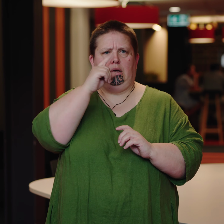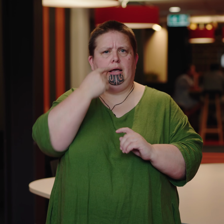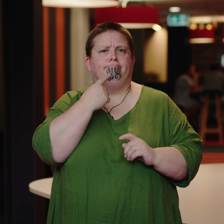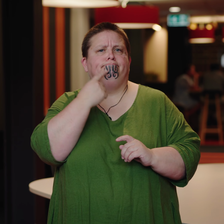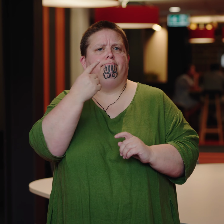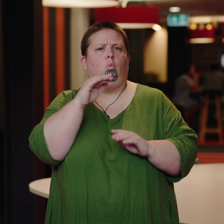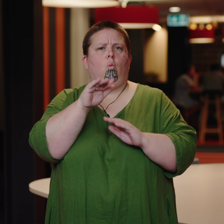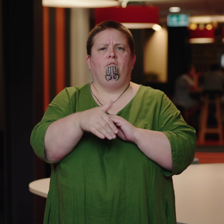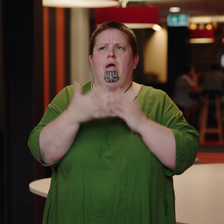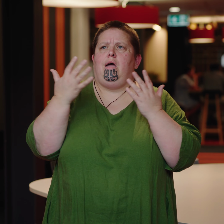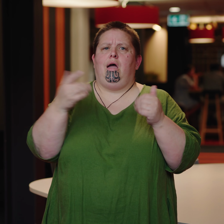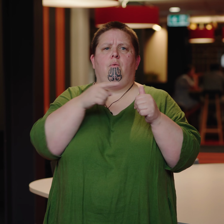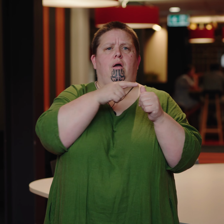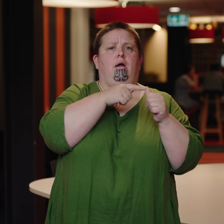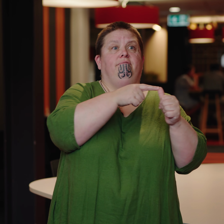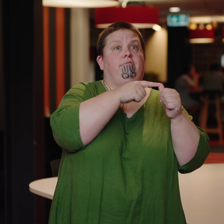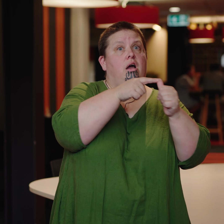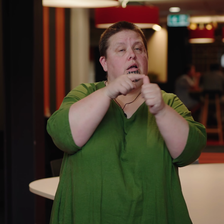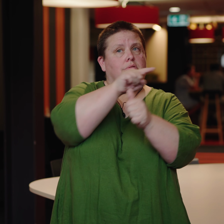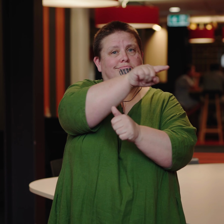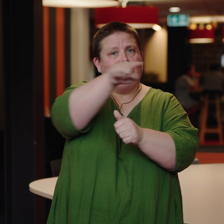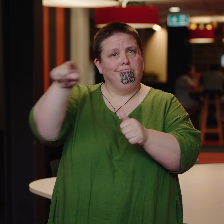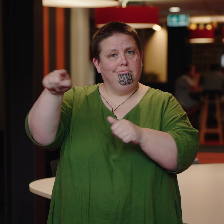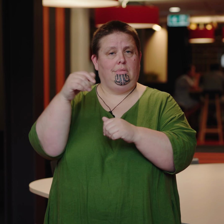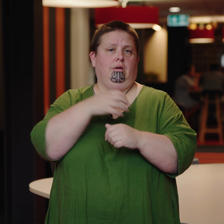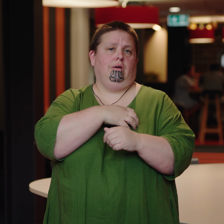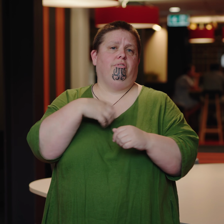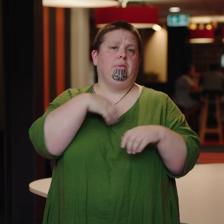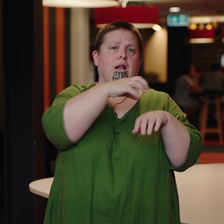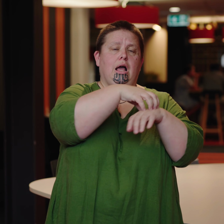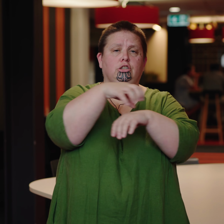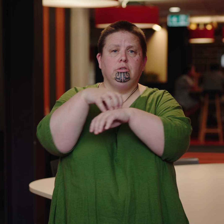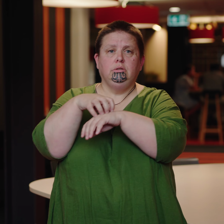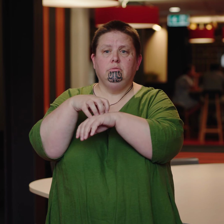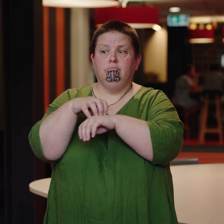can have their say on how we advise Government, design services, and